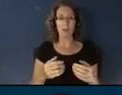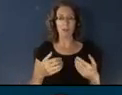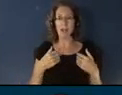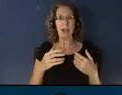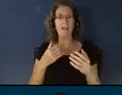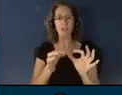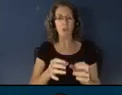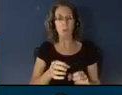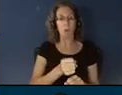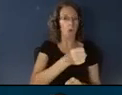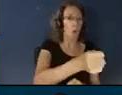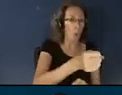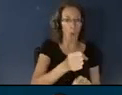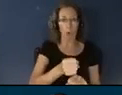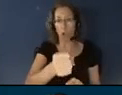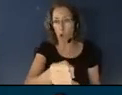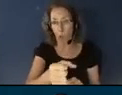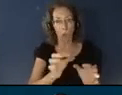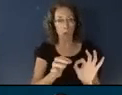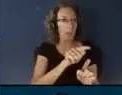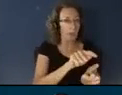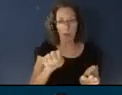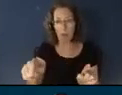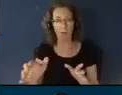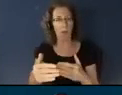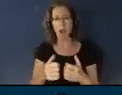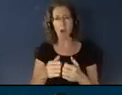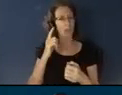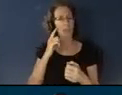for every single one of the separate sessions. Also don't think it's going to be record correctly